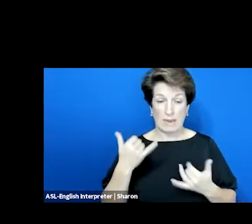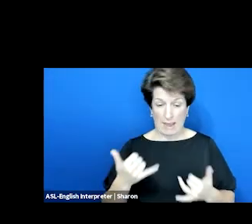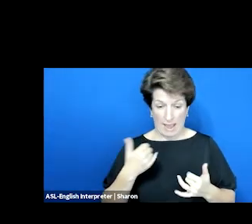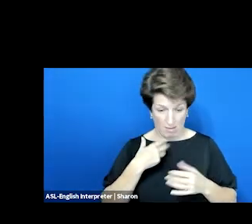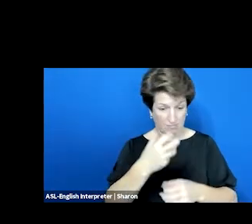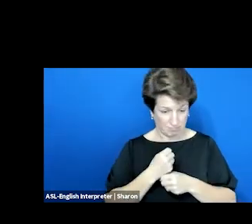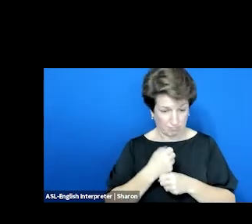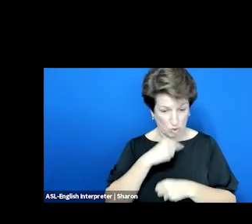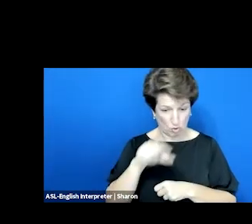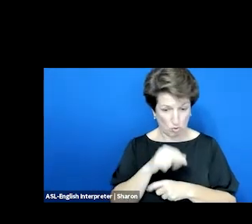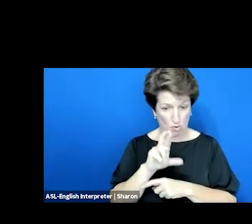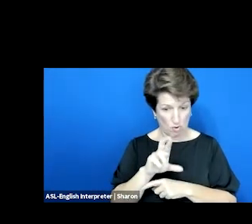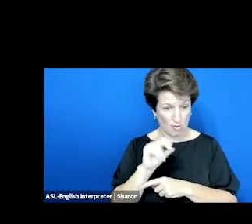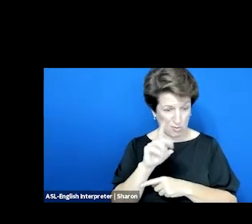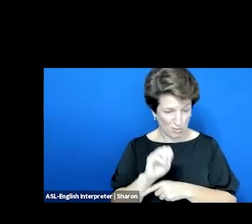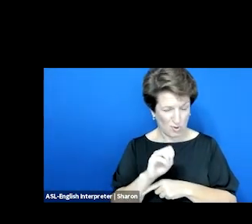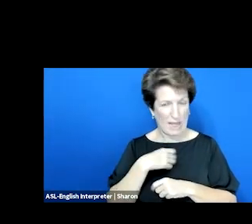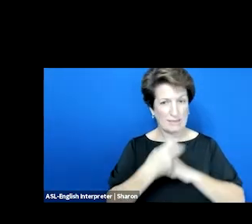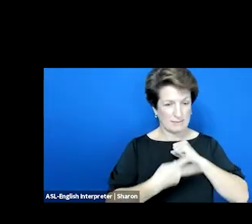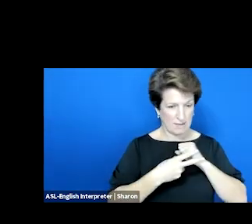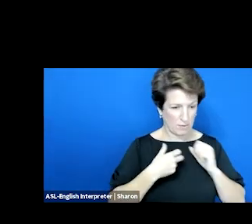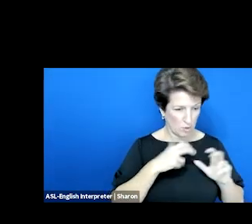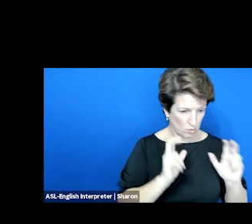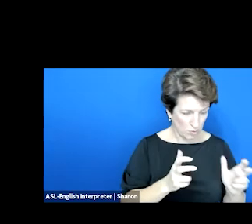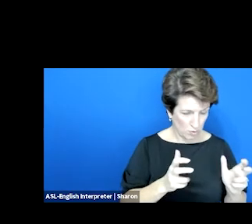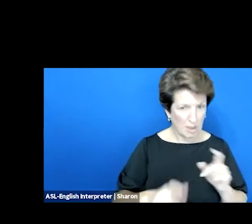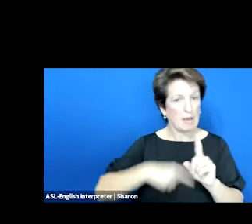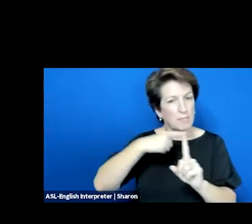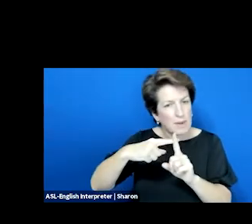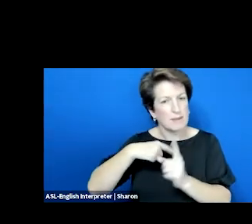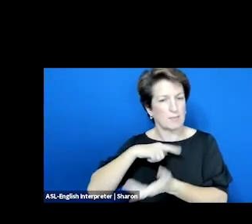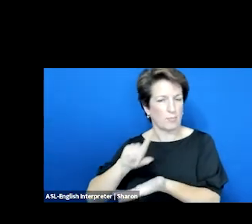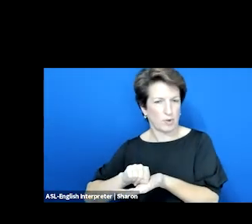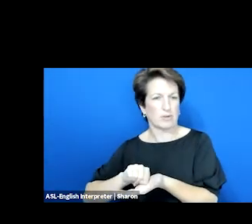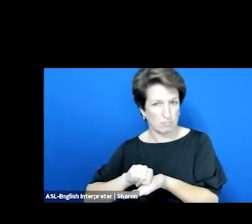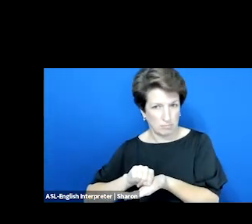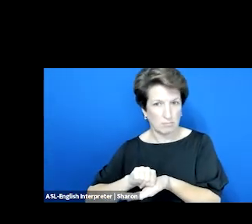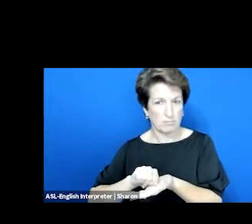So as I was saying, if you don 't have a computer, you can visit your local library to use a computer and Internet for free. You can ask a trusted friend or organization